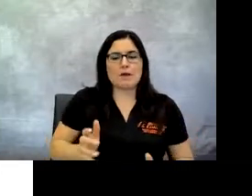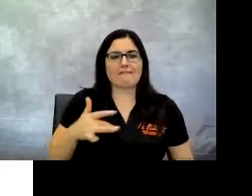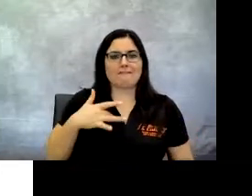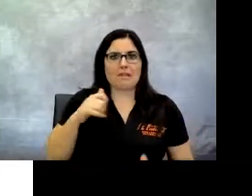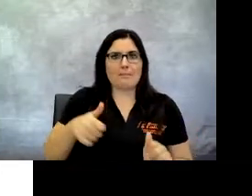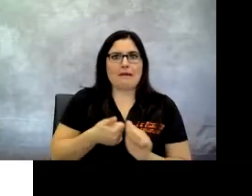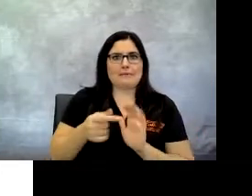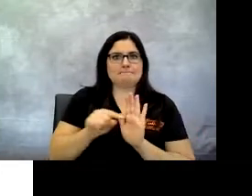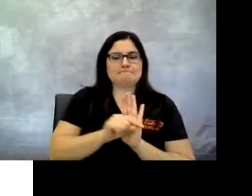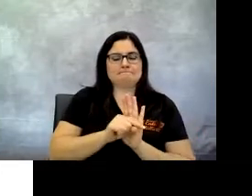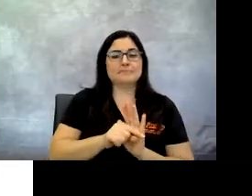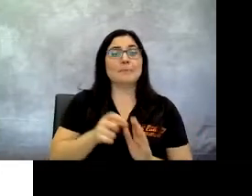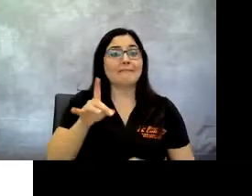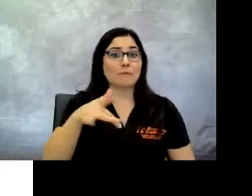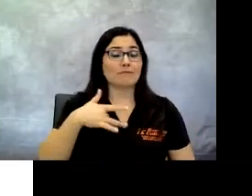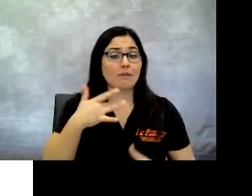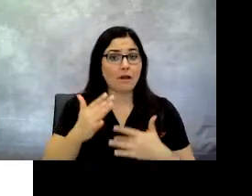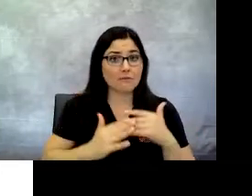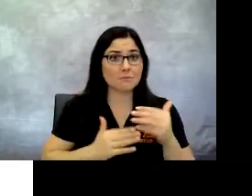But if you feel comfortable, talk openly with a student